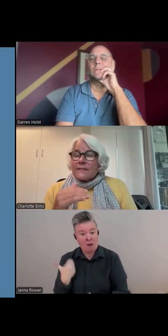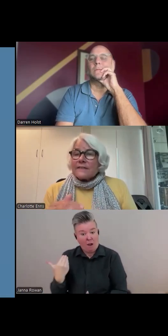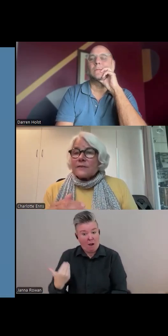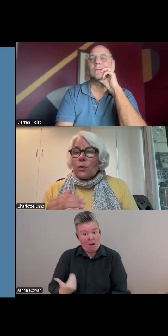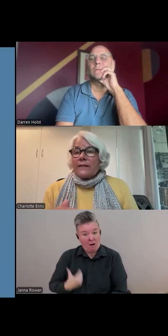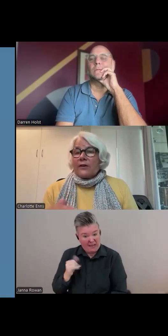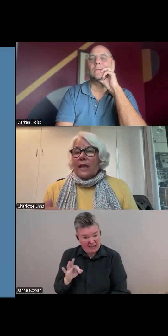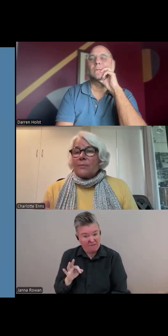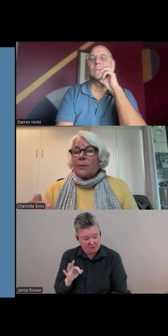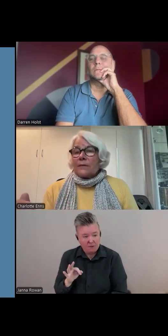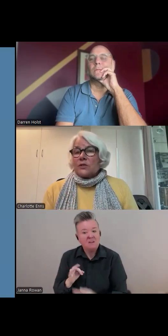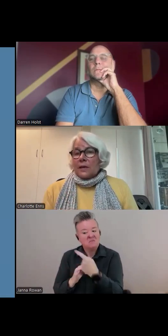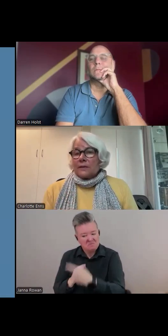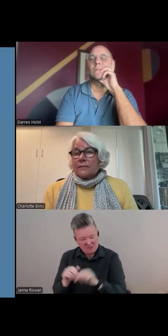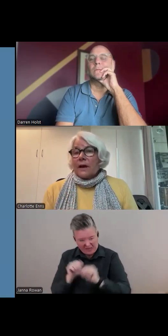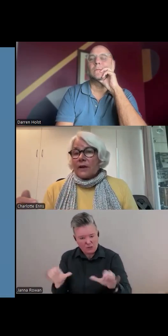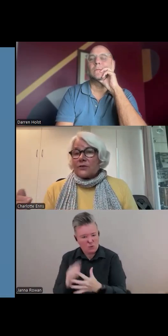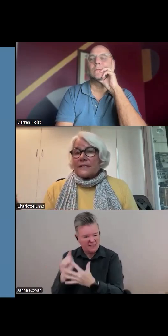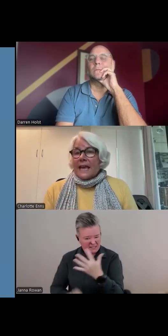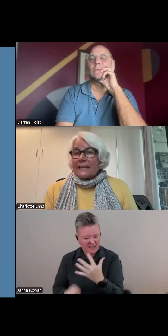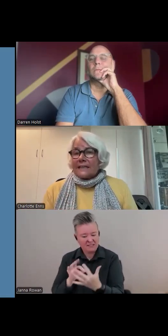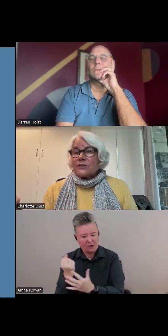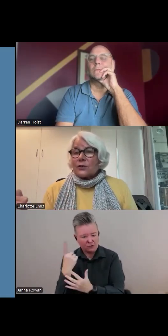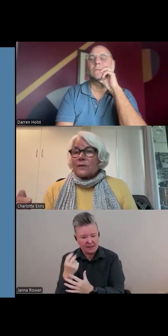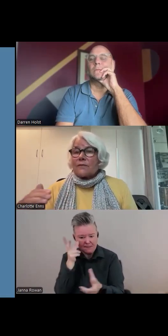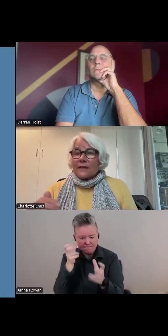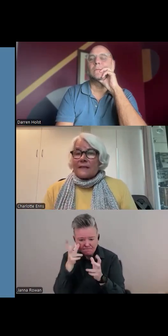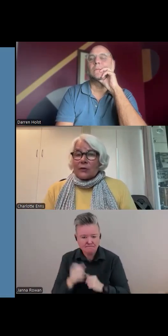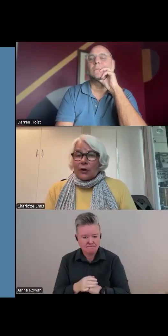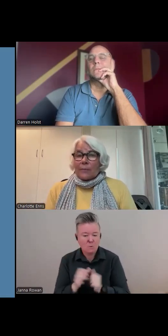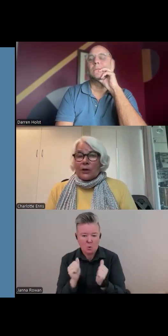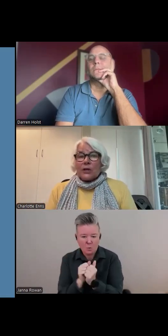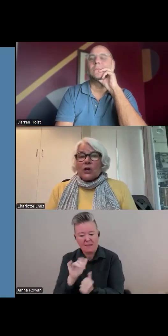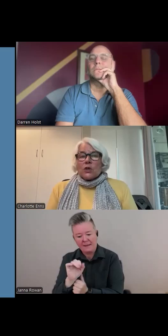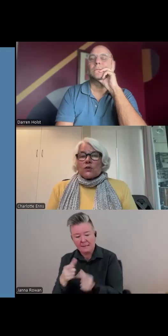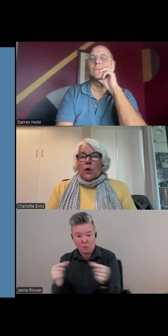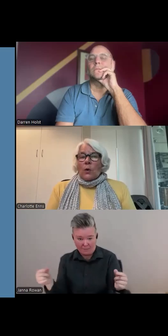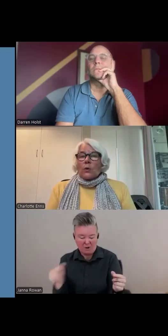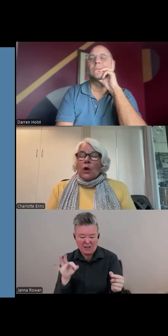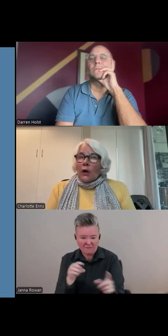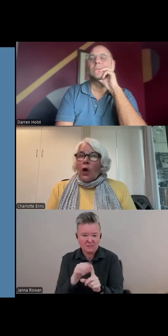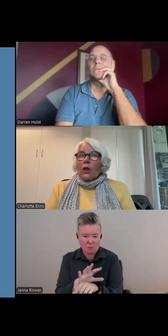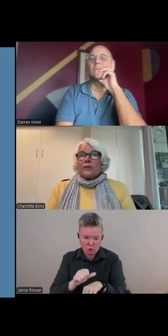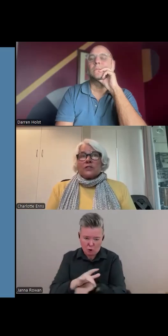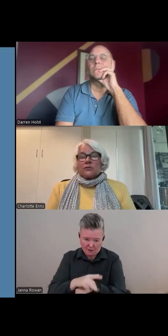this is what they're capable of doing, of understanding in terms of ASL grammar. So not all the children